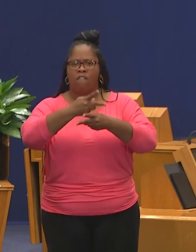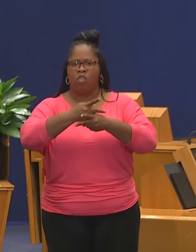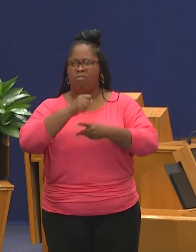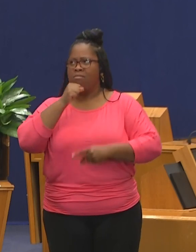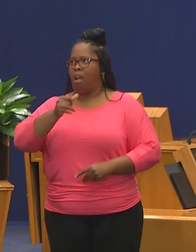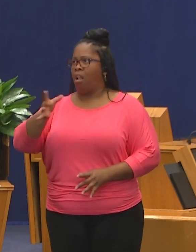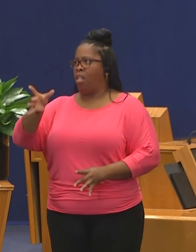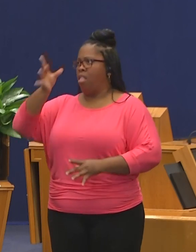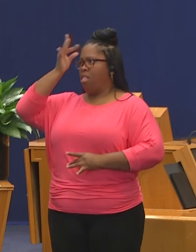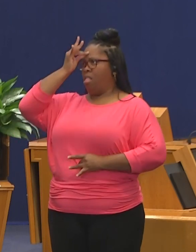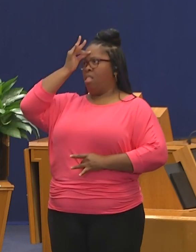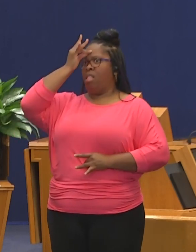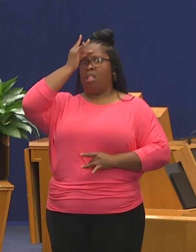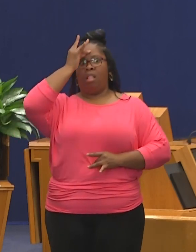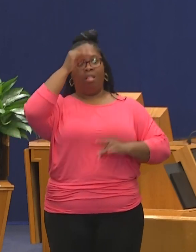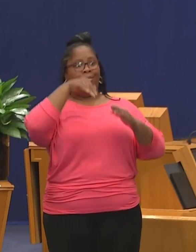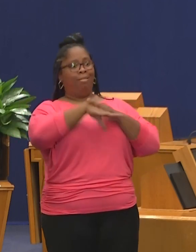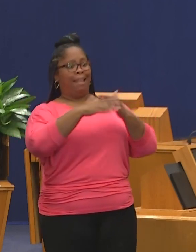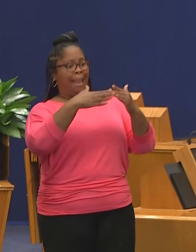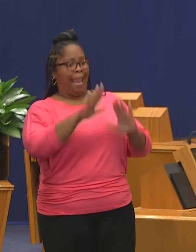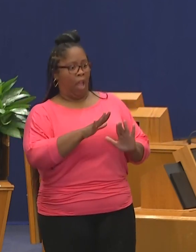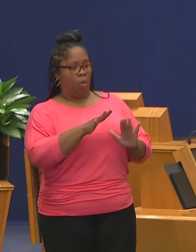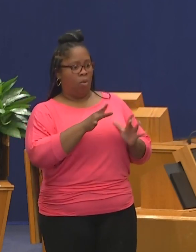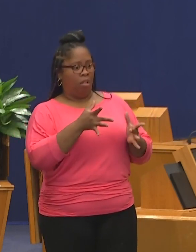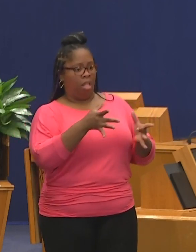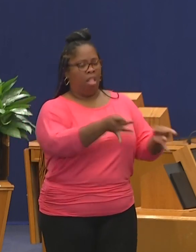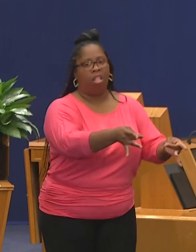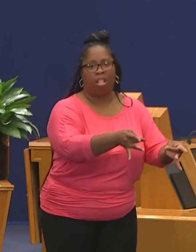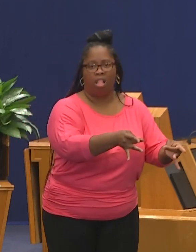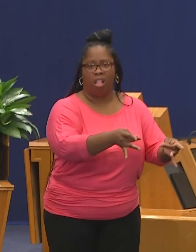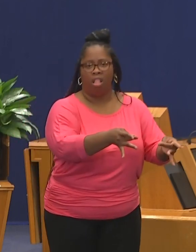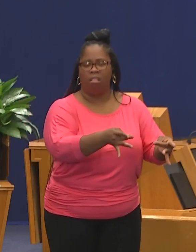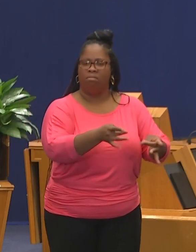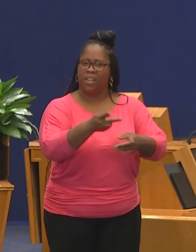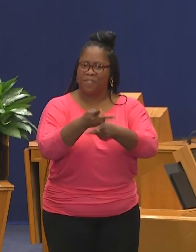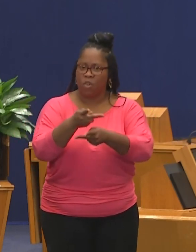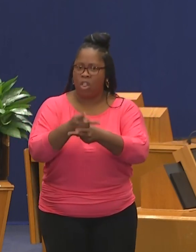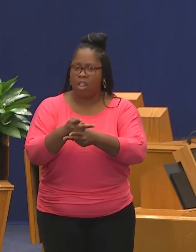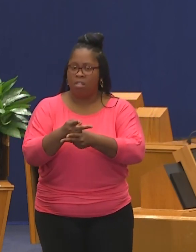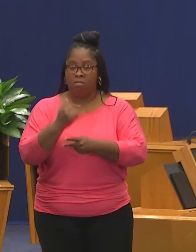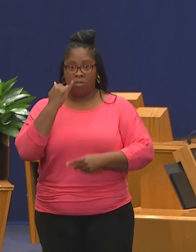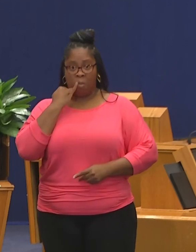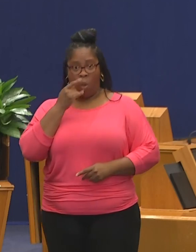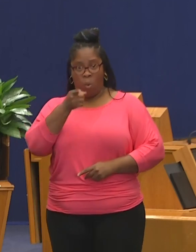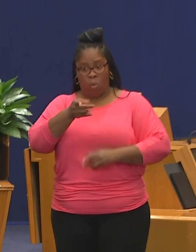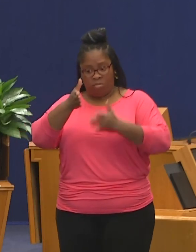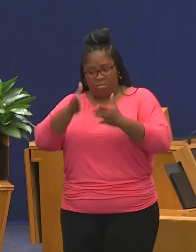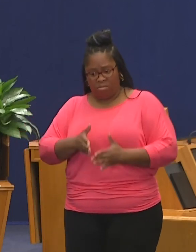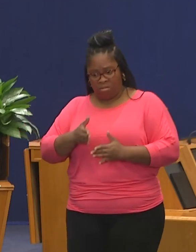PARTICULARLY CAREFUL NOT TOL BRING THE VIRUS -- CAREFUL NOT TO BRING THE VIRUS INTO THE